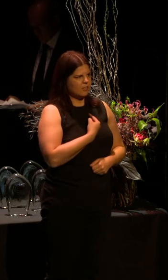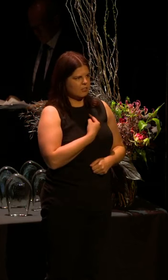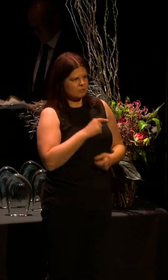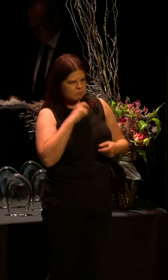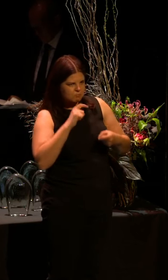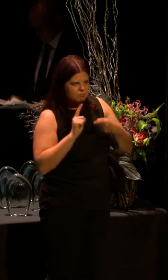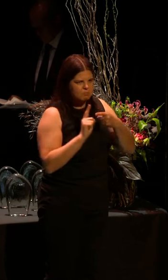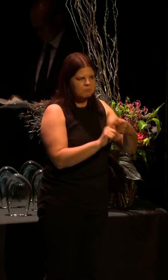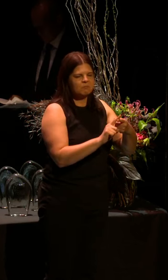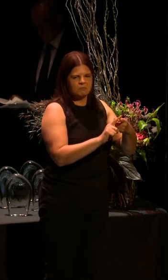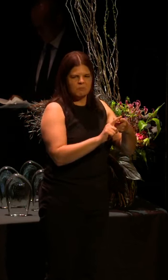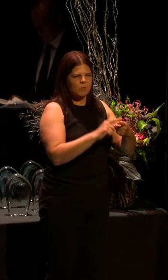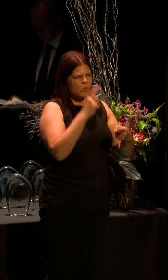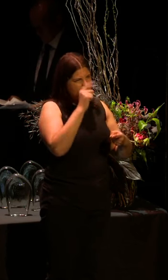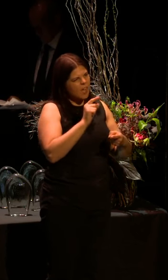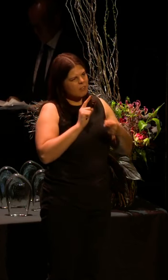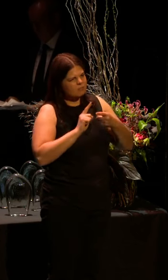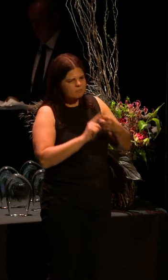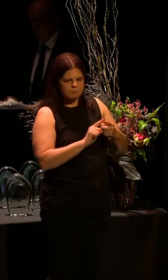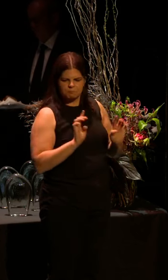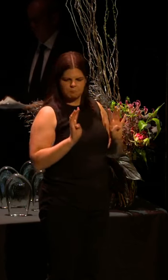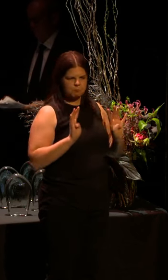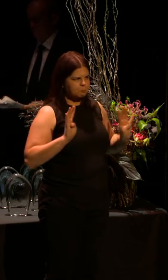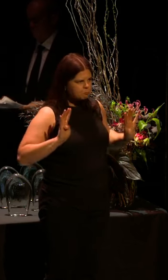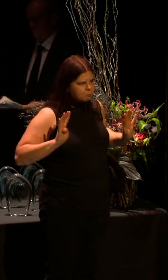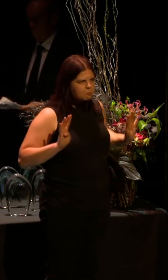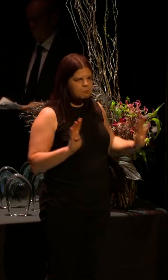continue to make our country the best that it is in the world.